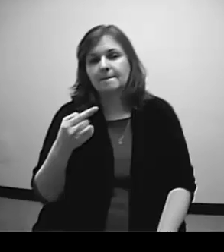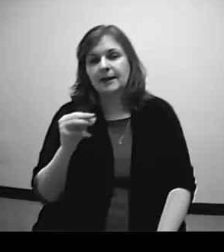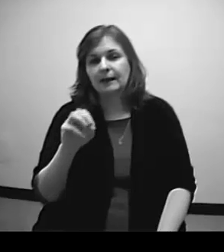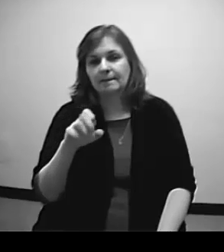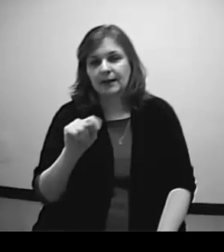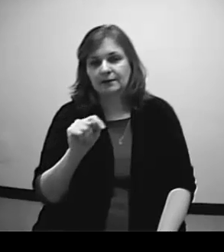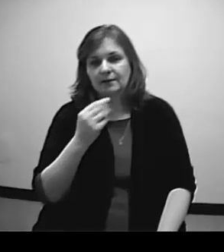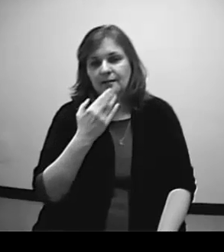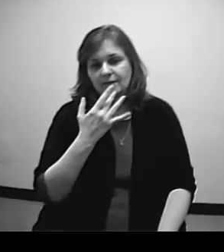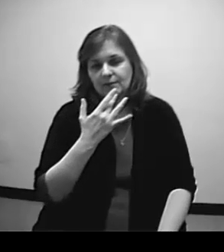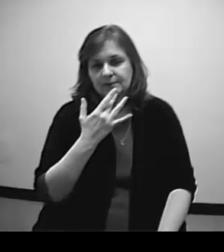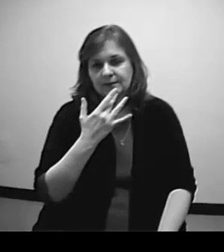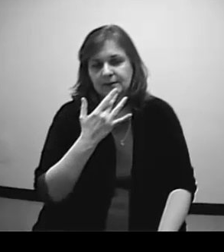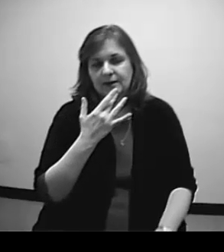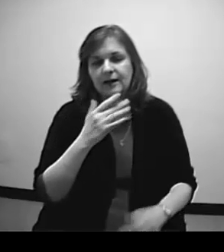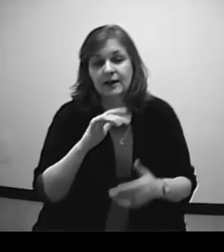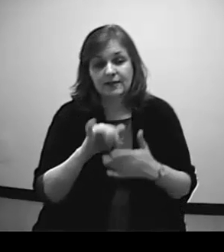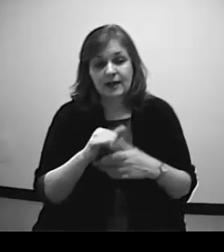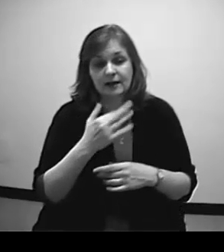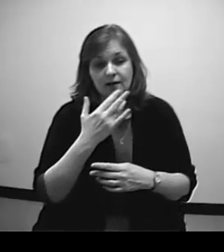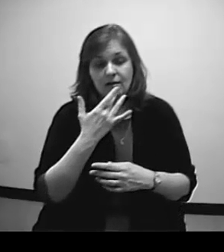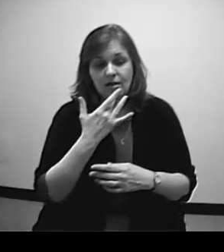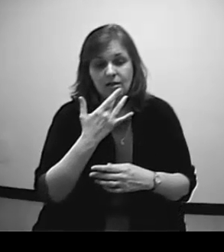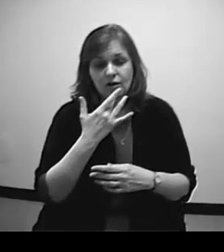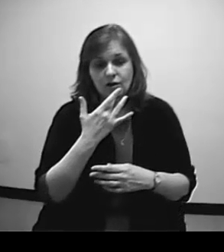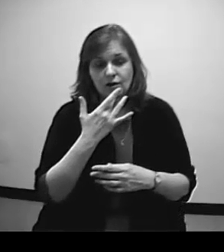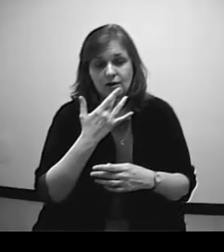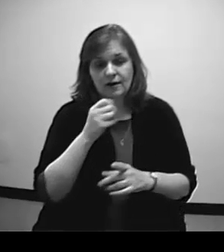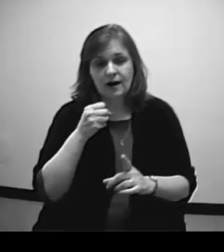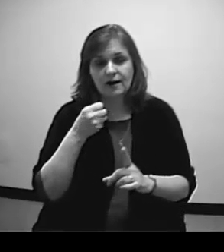for coloration that will actually have